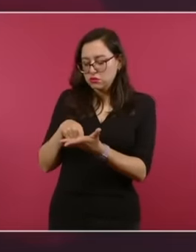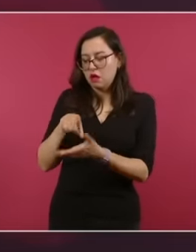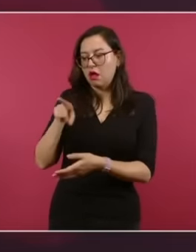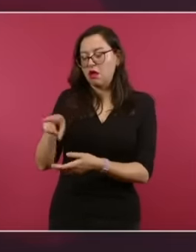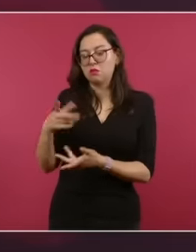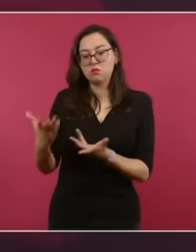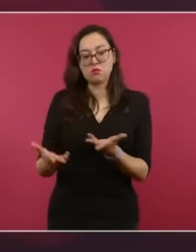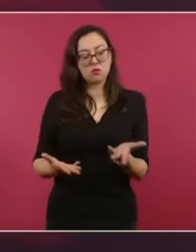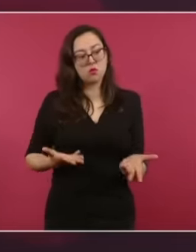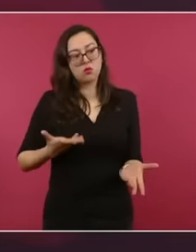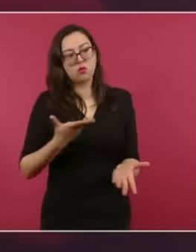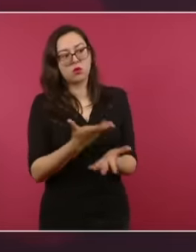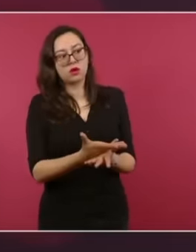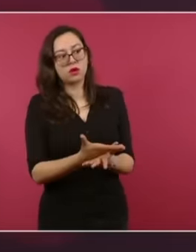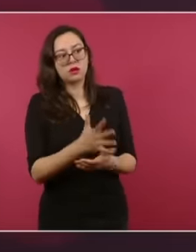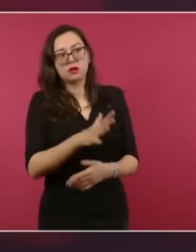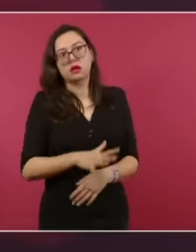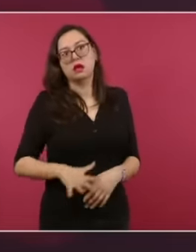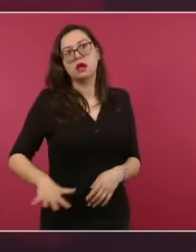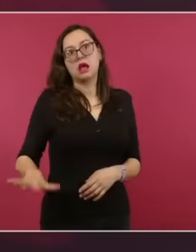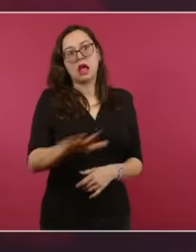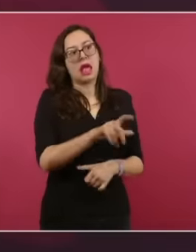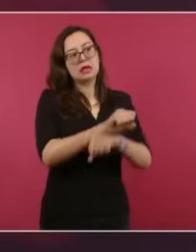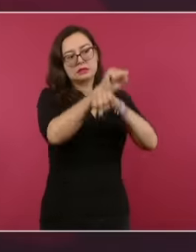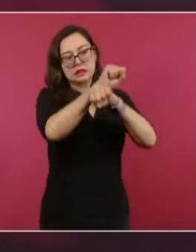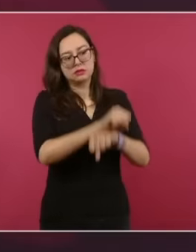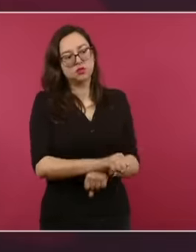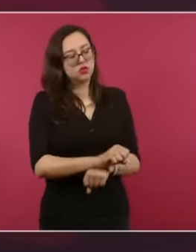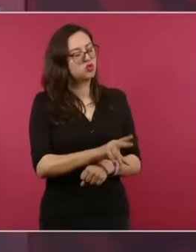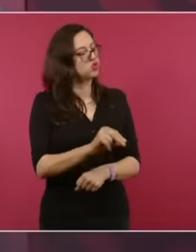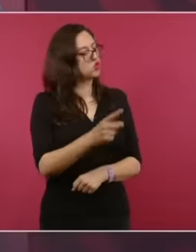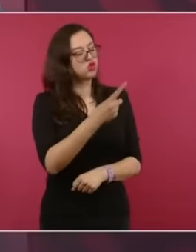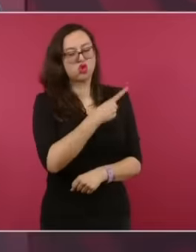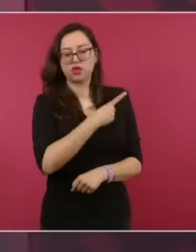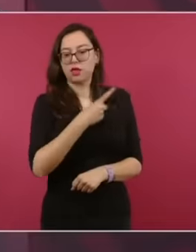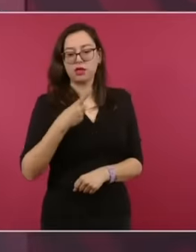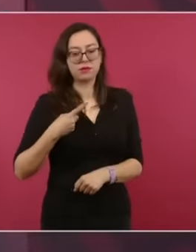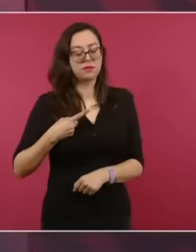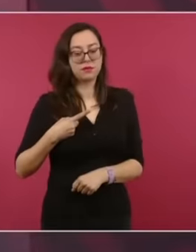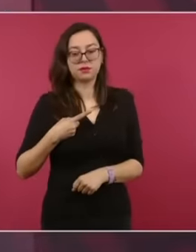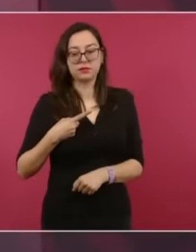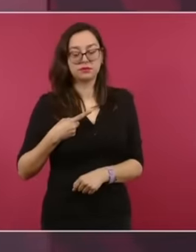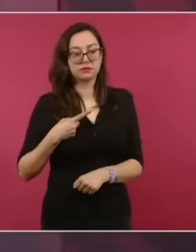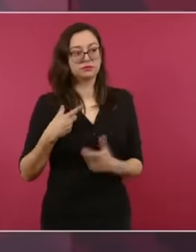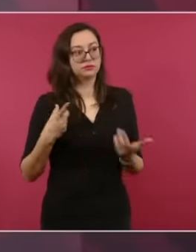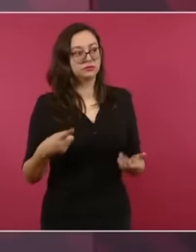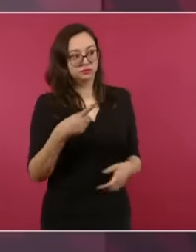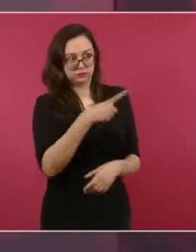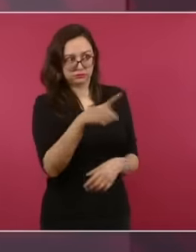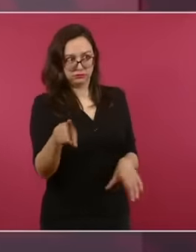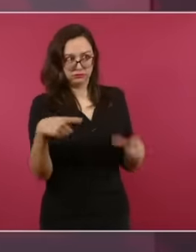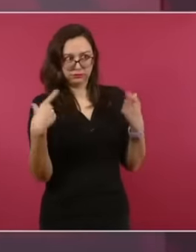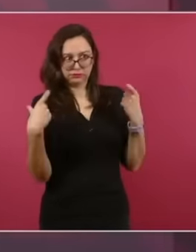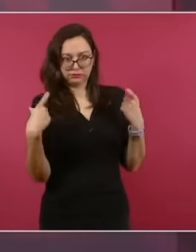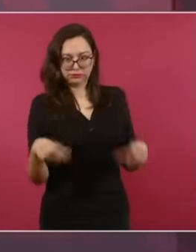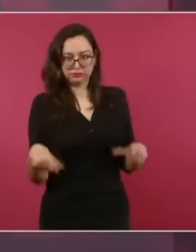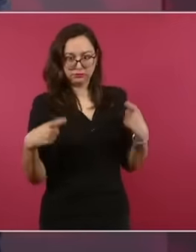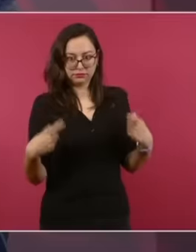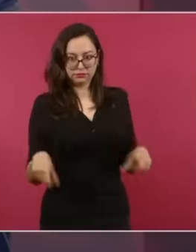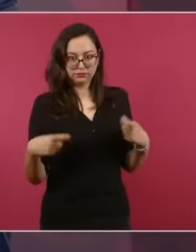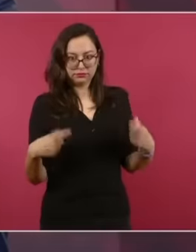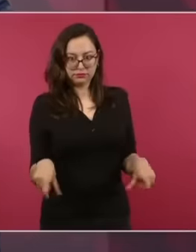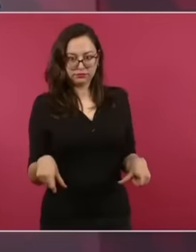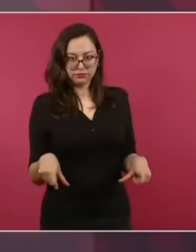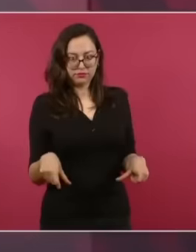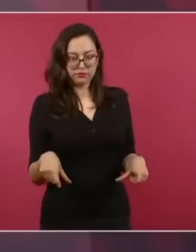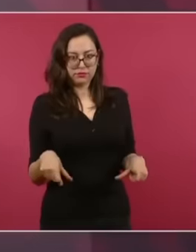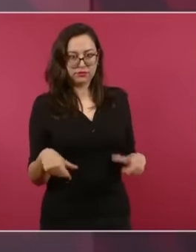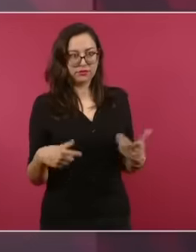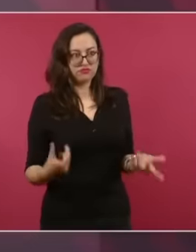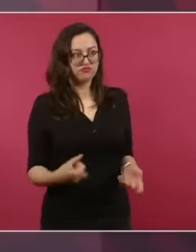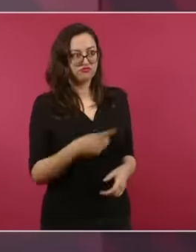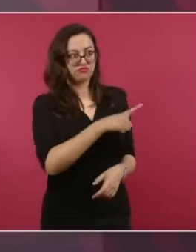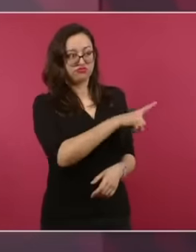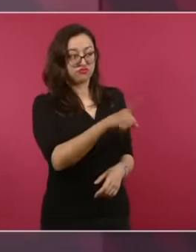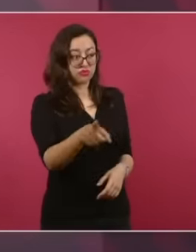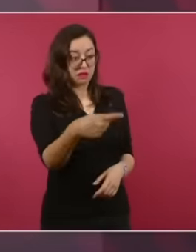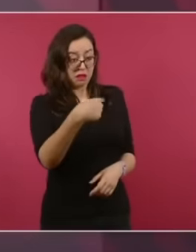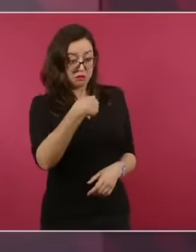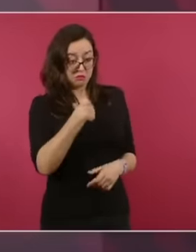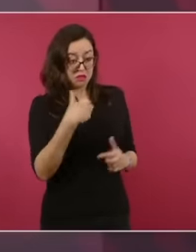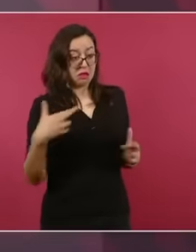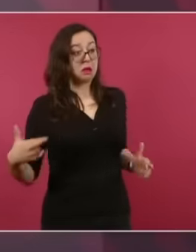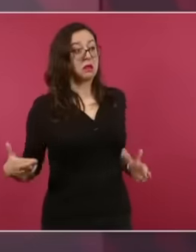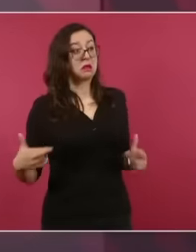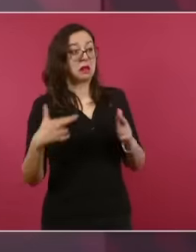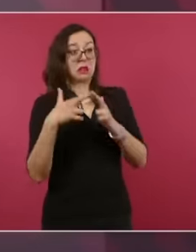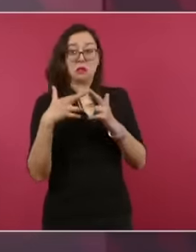slavery and that he told the oligarchs who were excluding him that